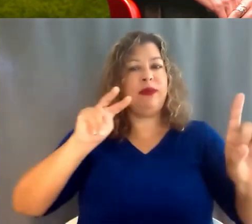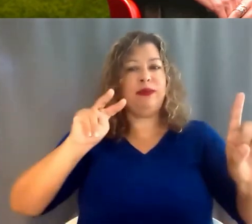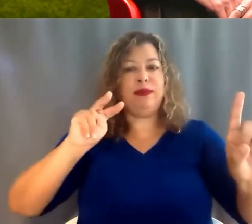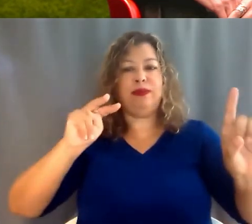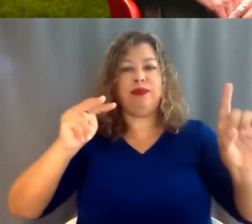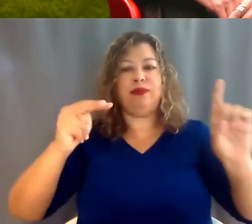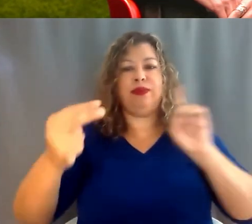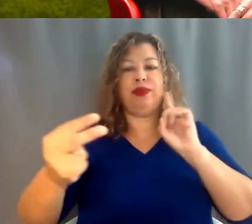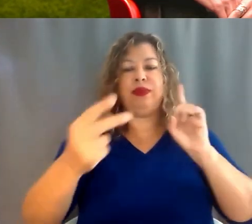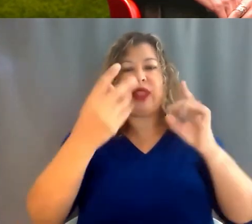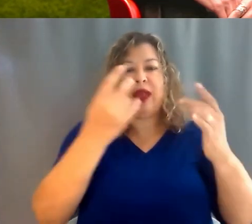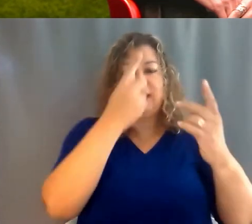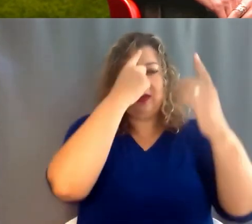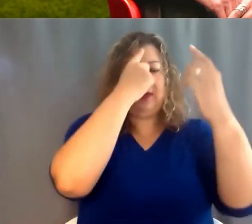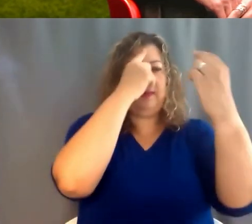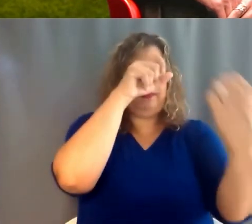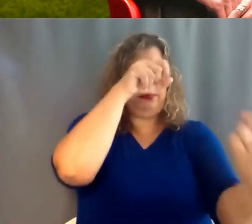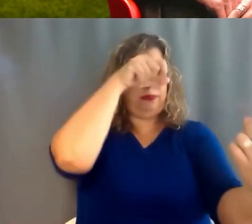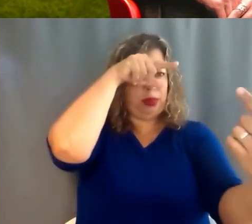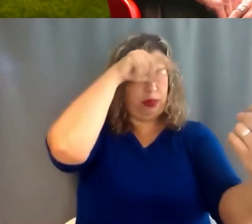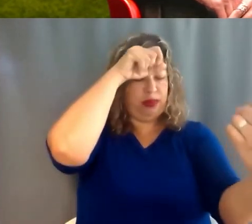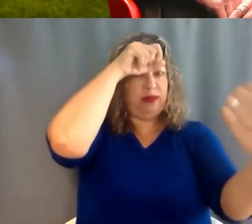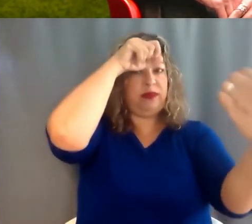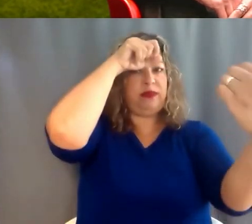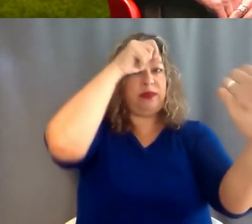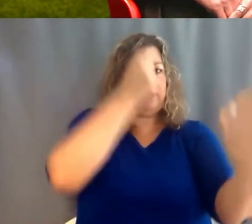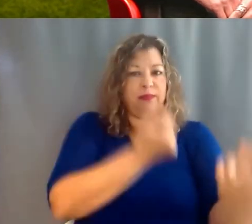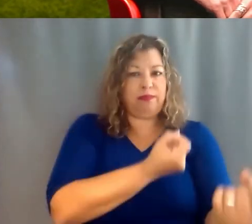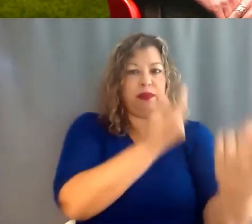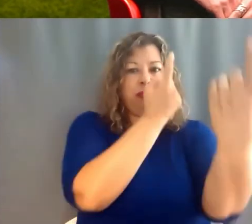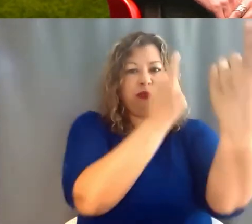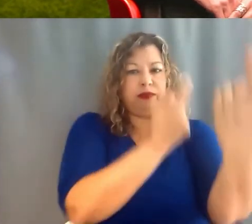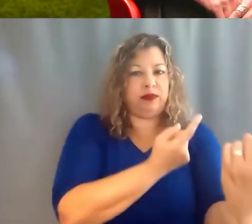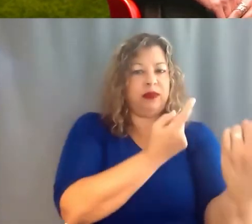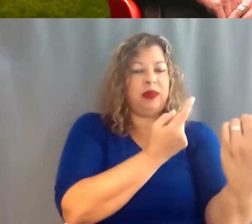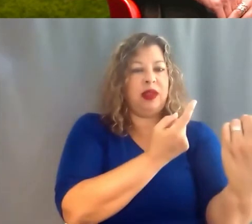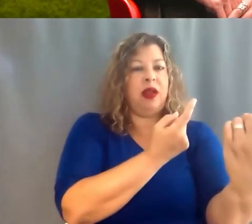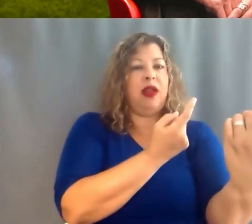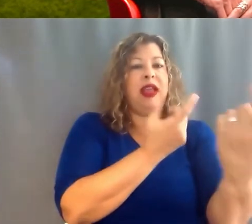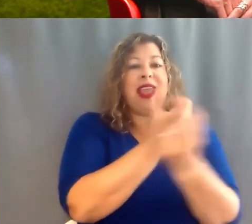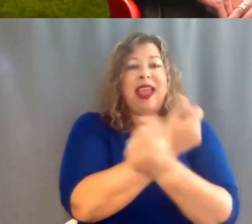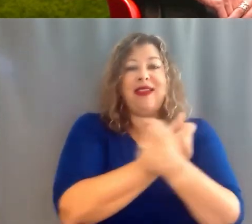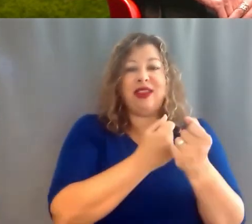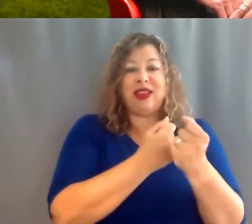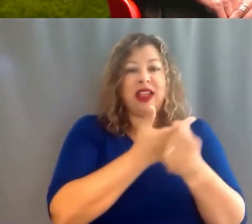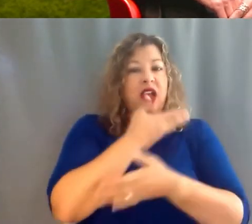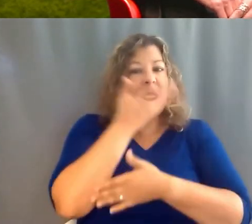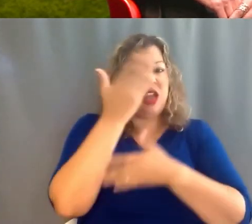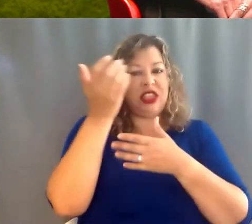Potentially in ways they have not seen themselves before. Because we know all the unconscious stuff comes to the surface where we can just write.